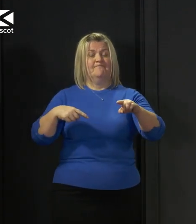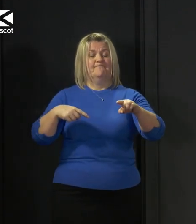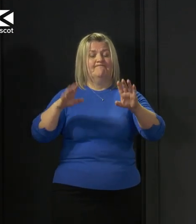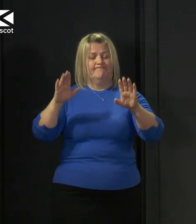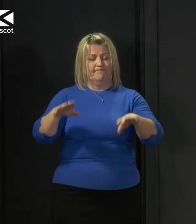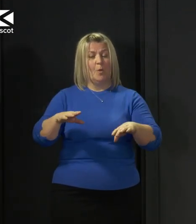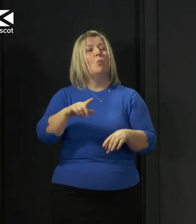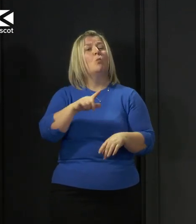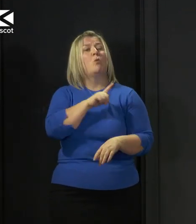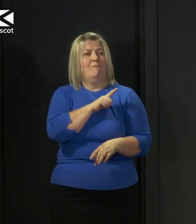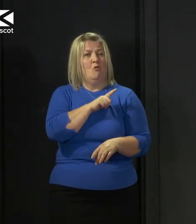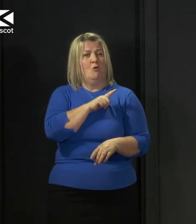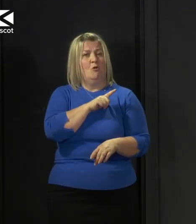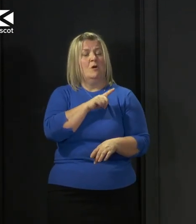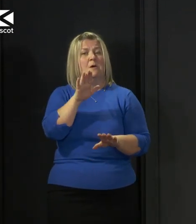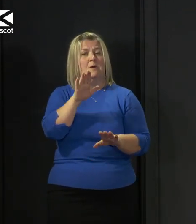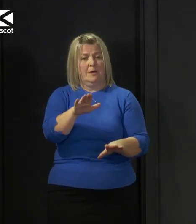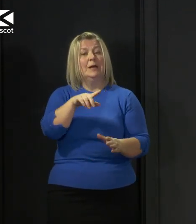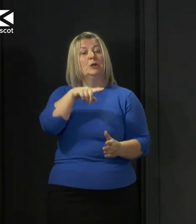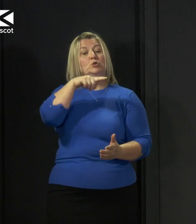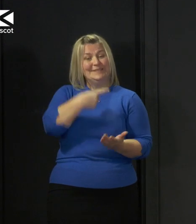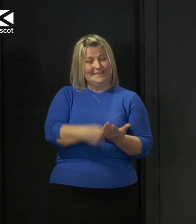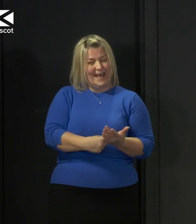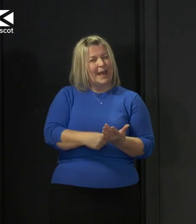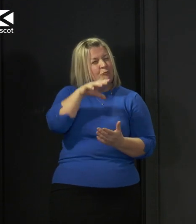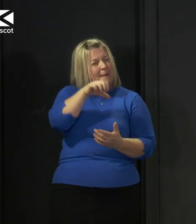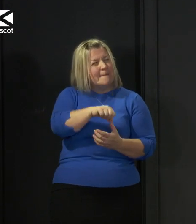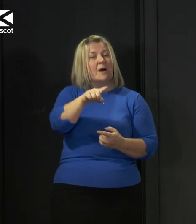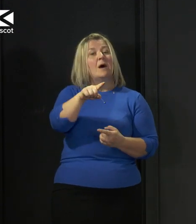out when that decision about pausing the screening programs was taken that there